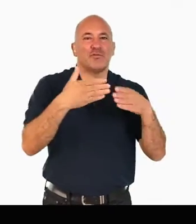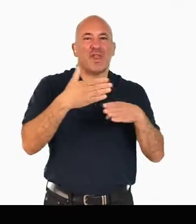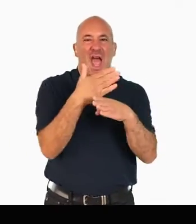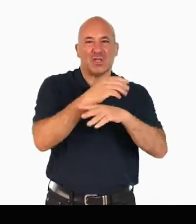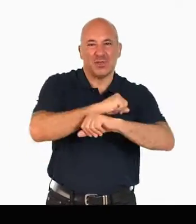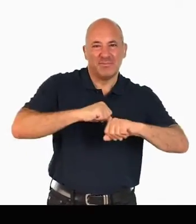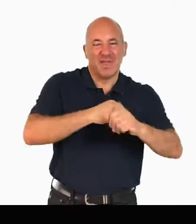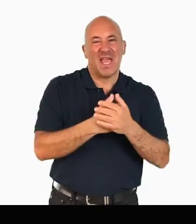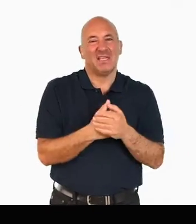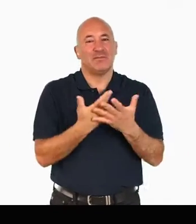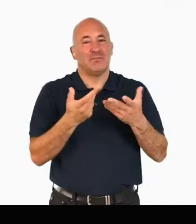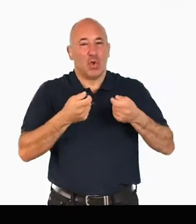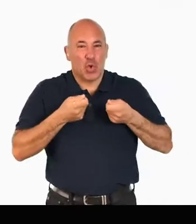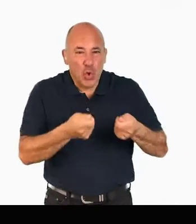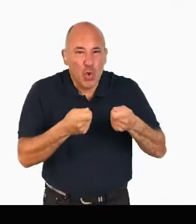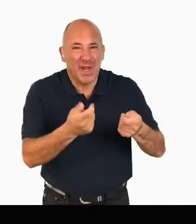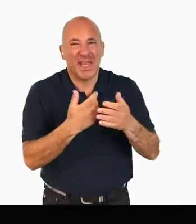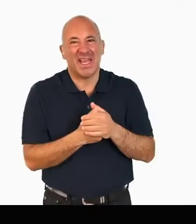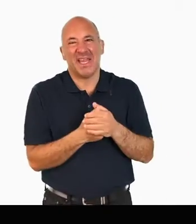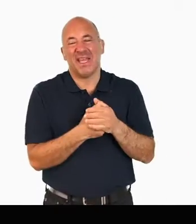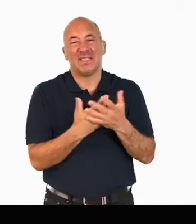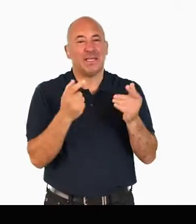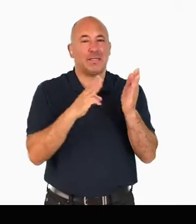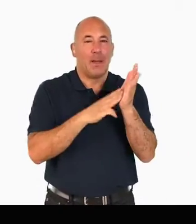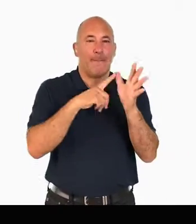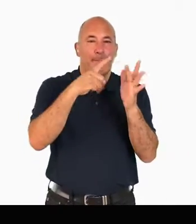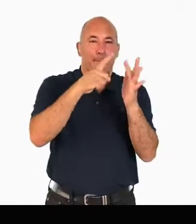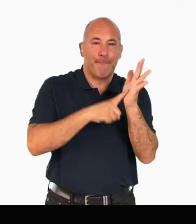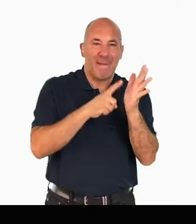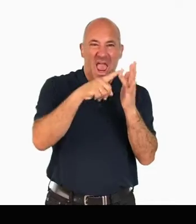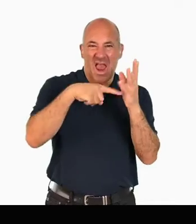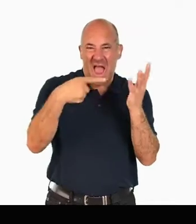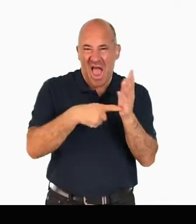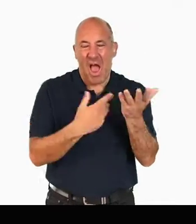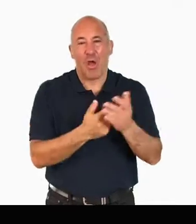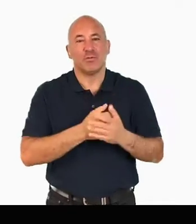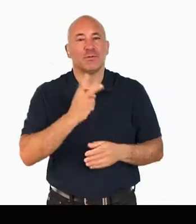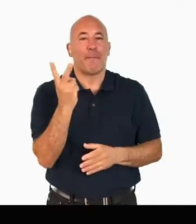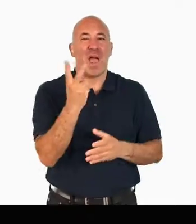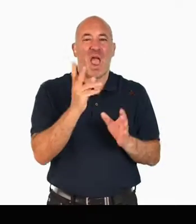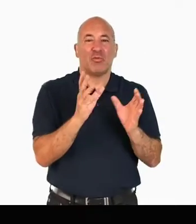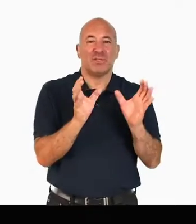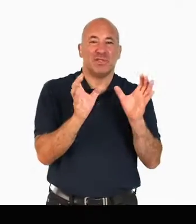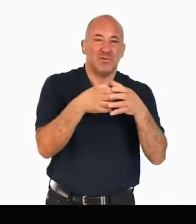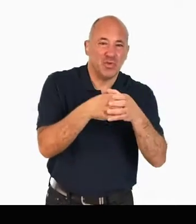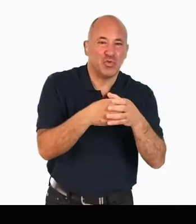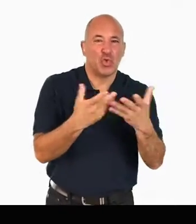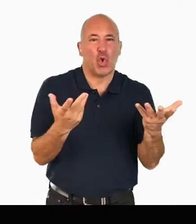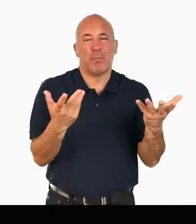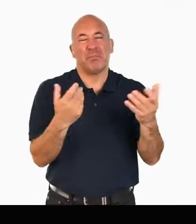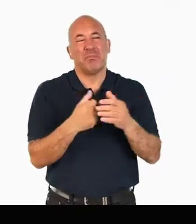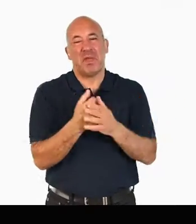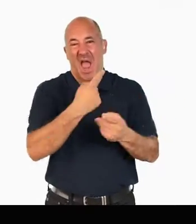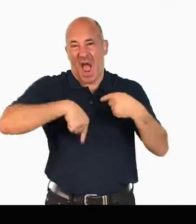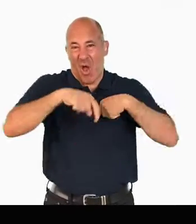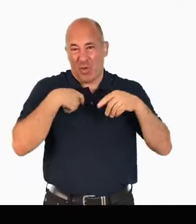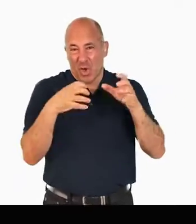with Action Space, cooking. did Mail Out,